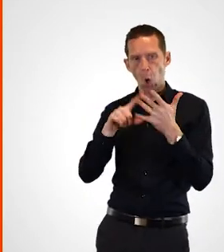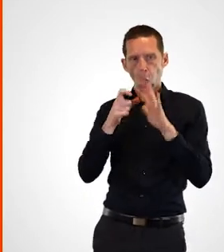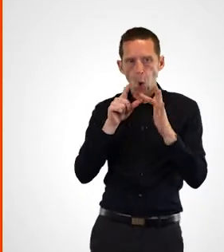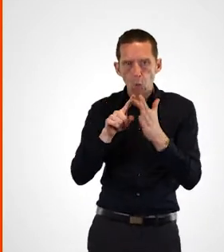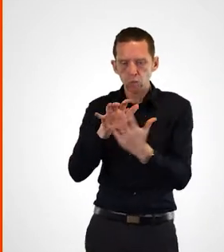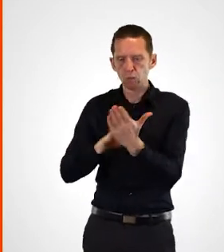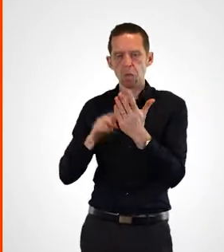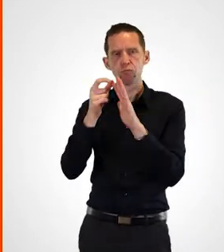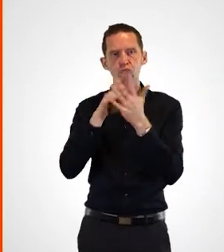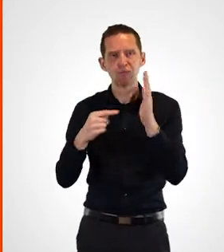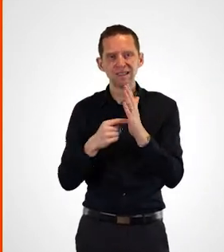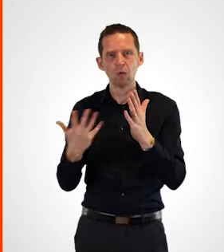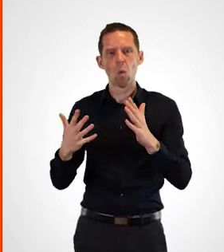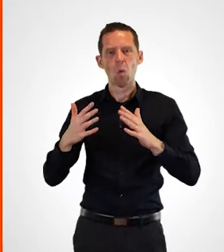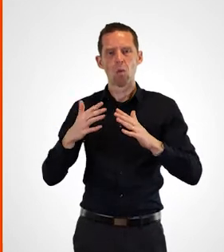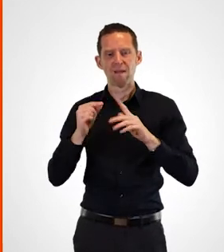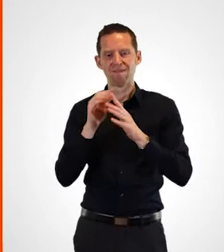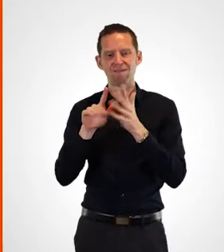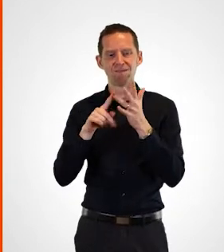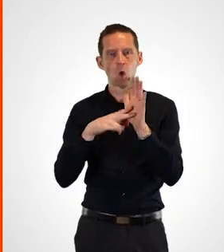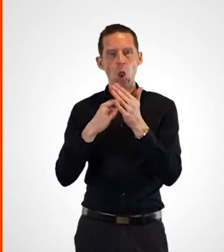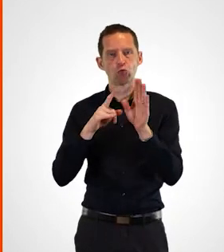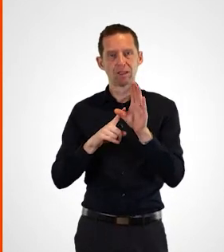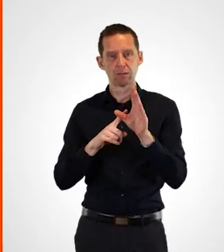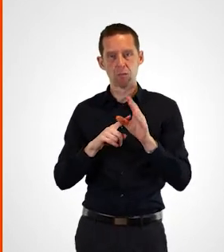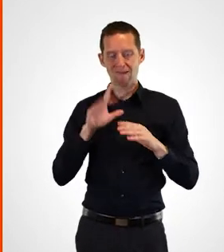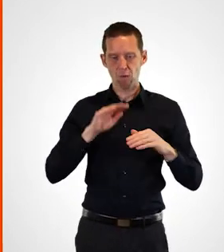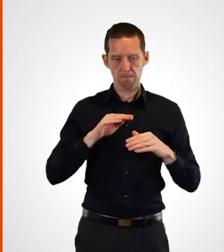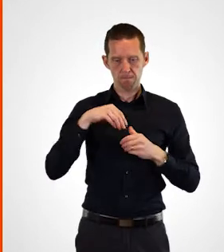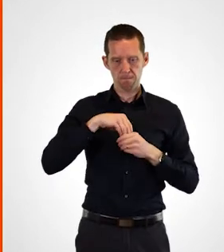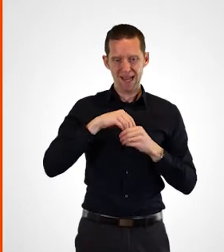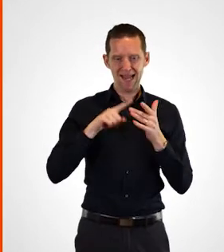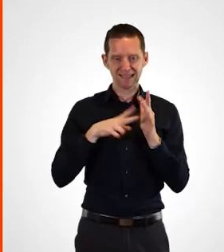or the print or the phonology, so coming from the inside out.